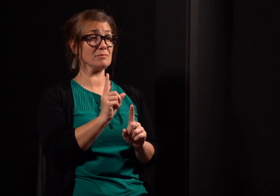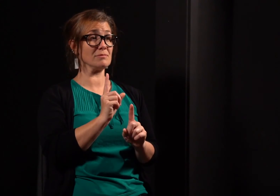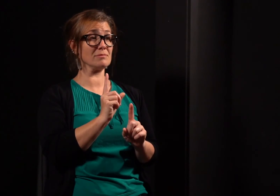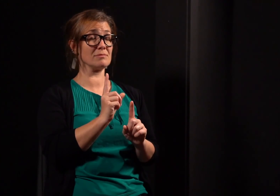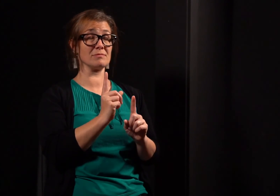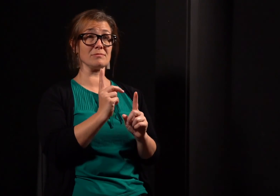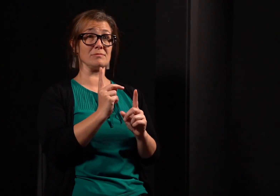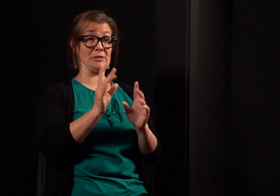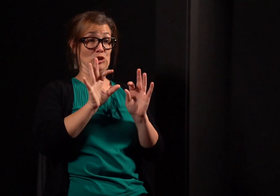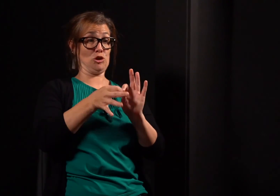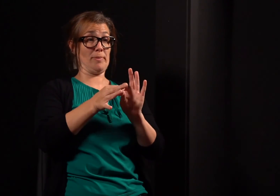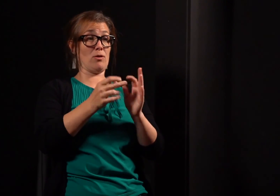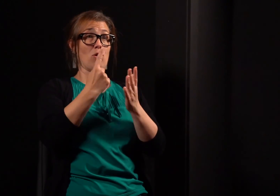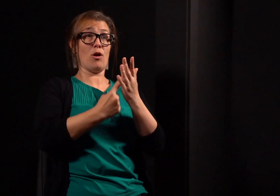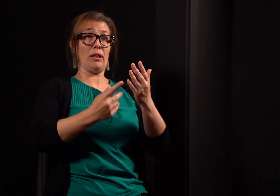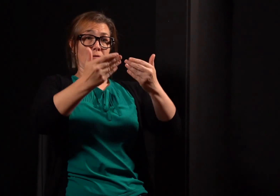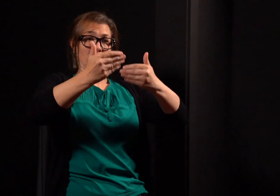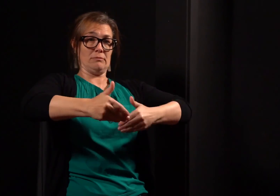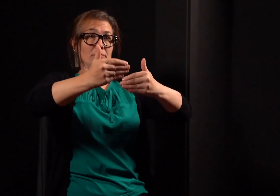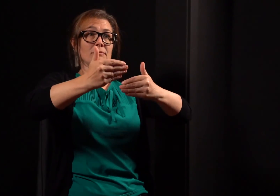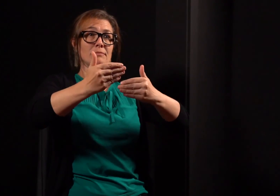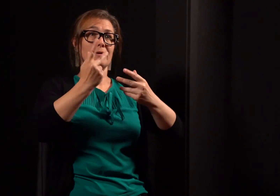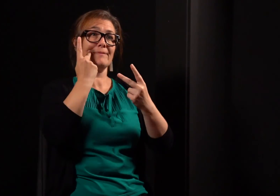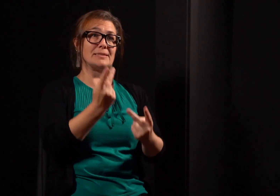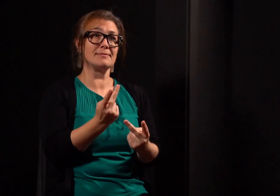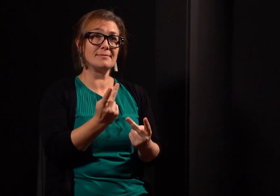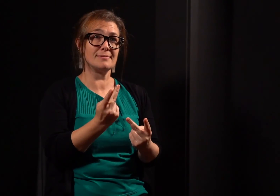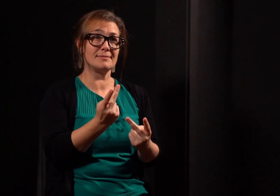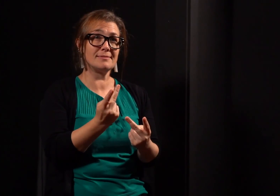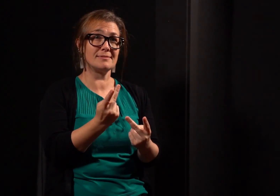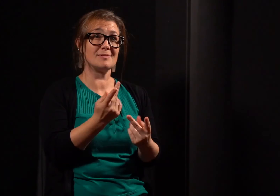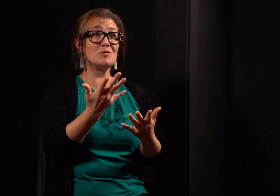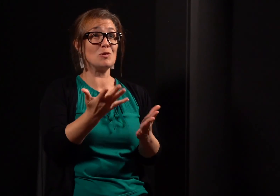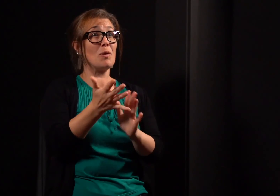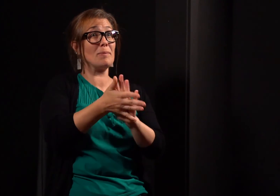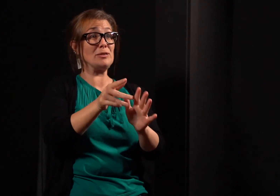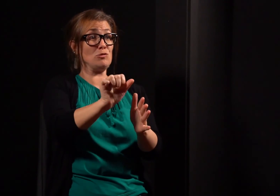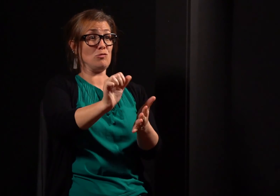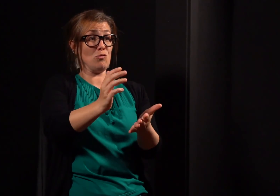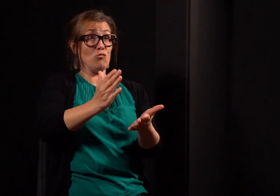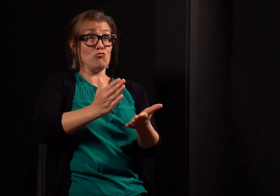It's just like you said, Steph, interpreters are only visitors.